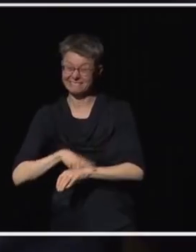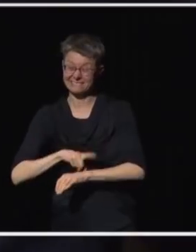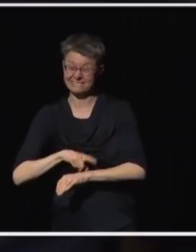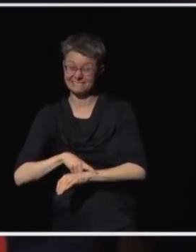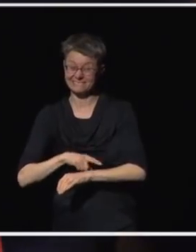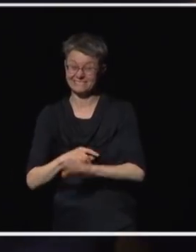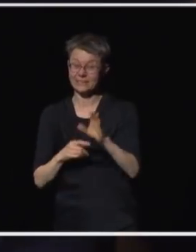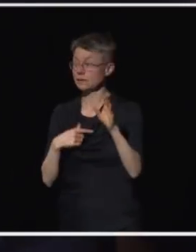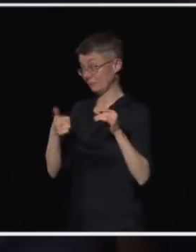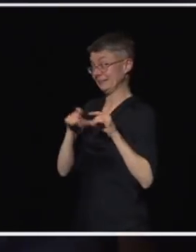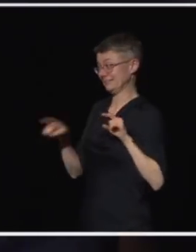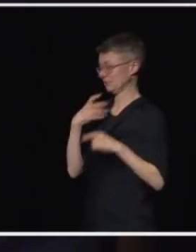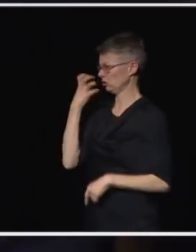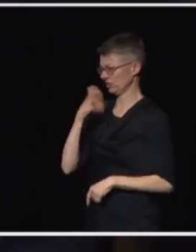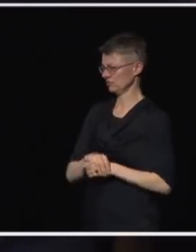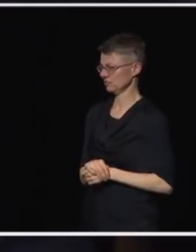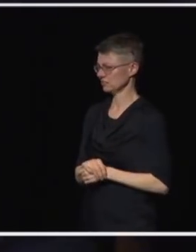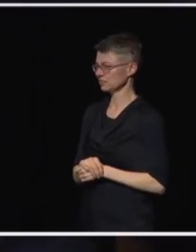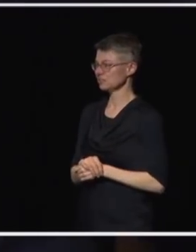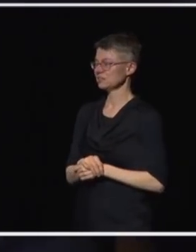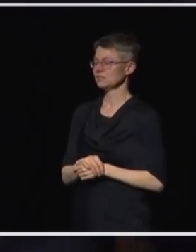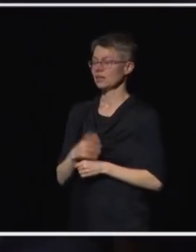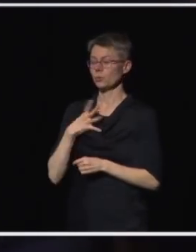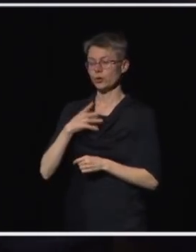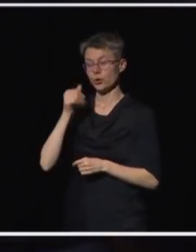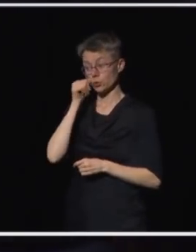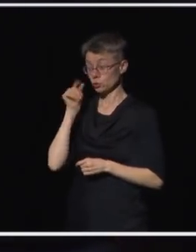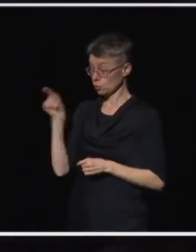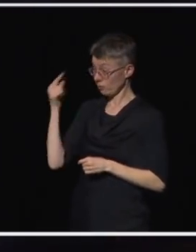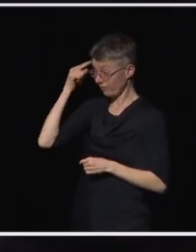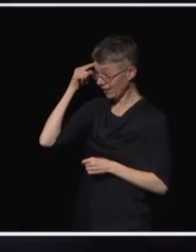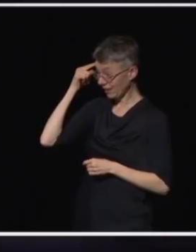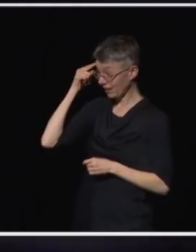That was my next thing. Thank you. I'm sorry. I wanted to know if you think there's a use for a kind